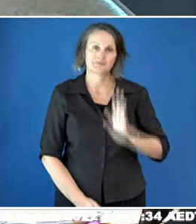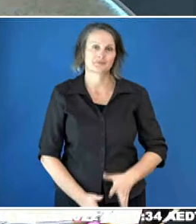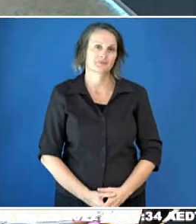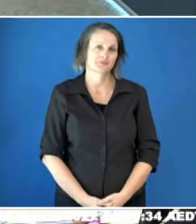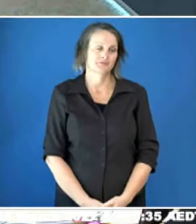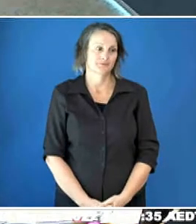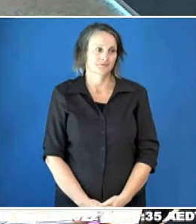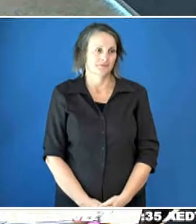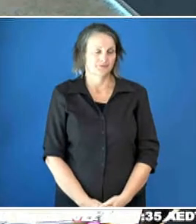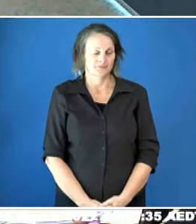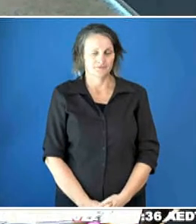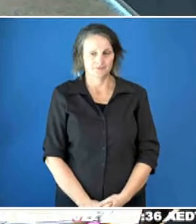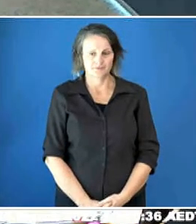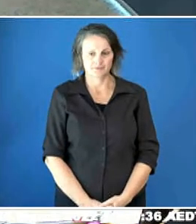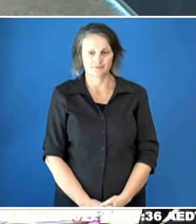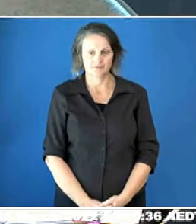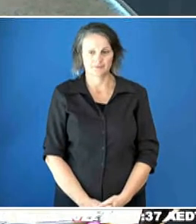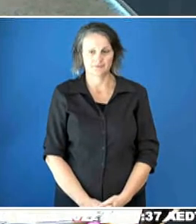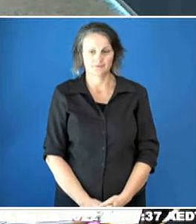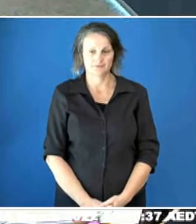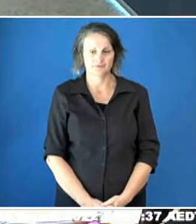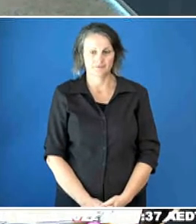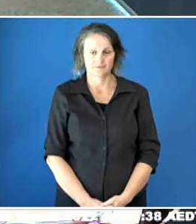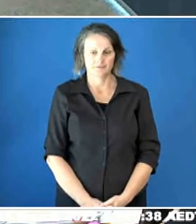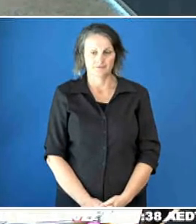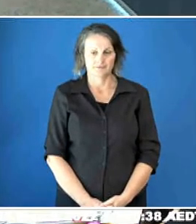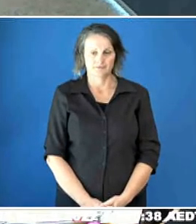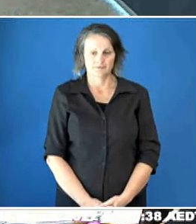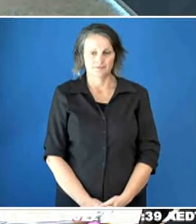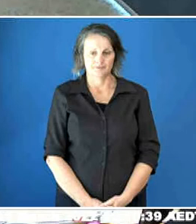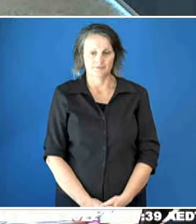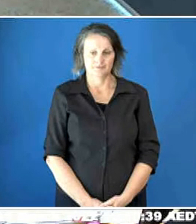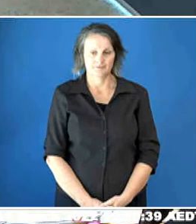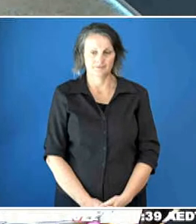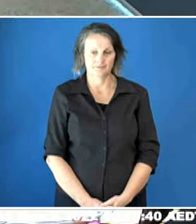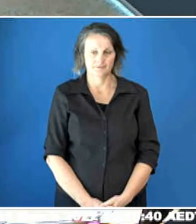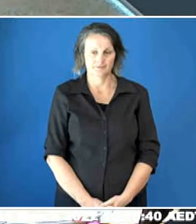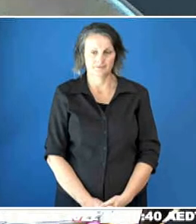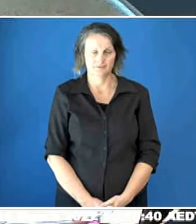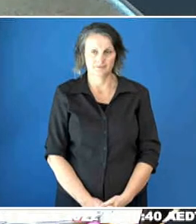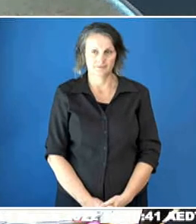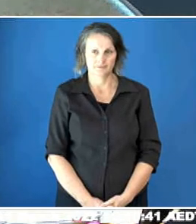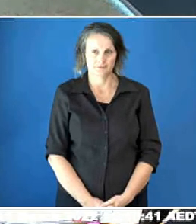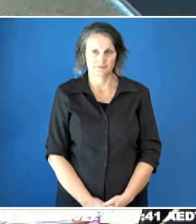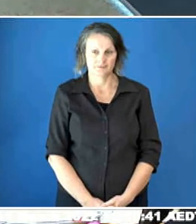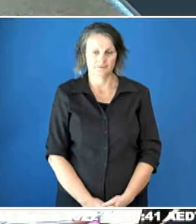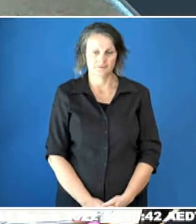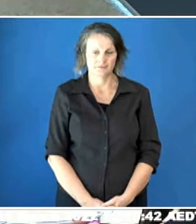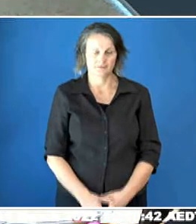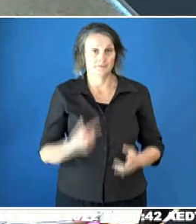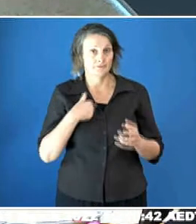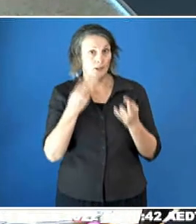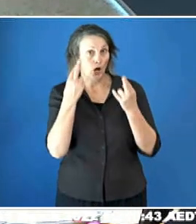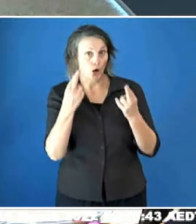So, Chair, I hope you can see me now on the screen.